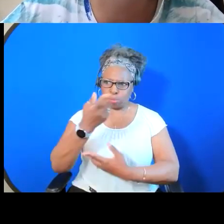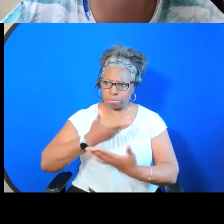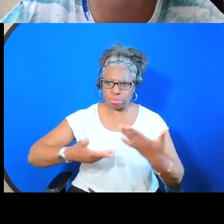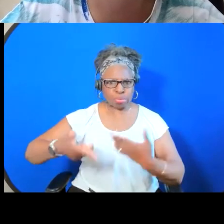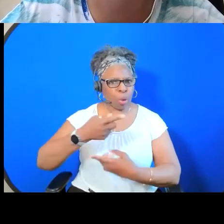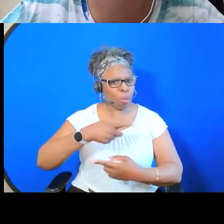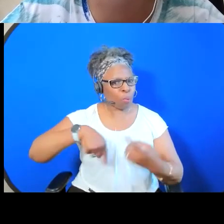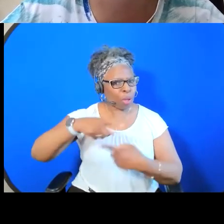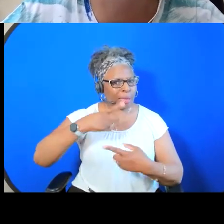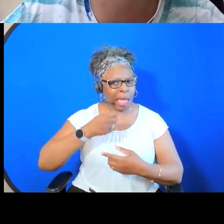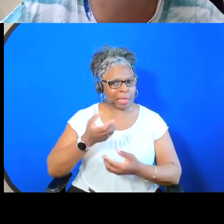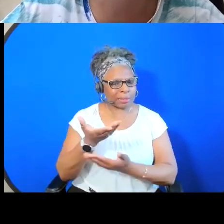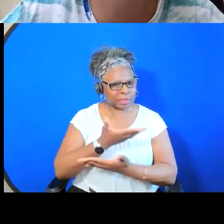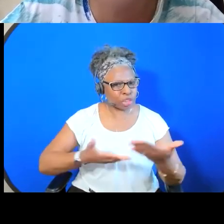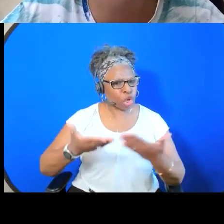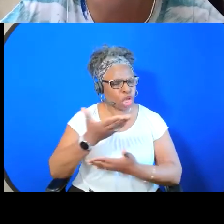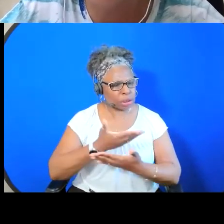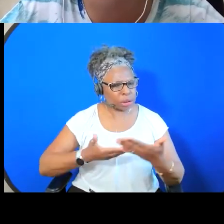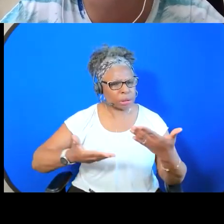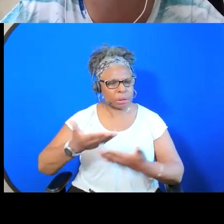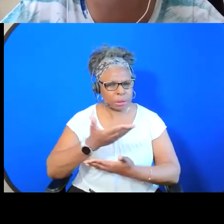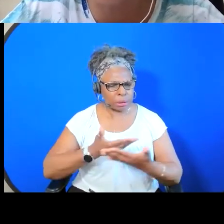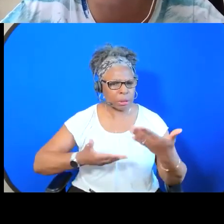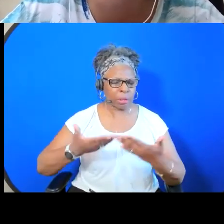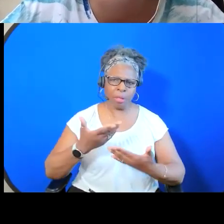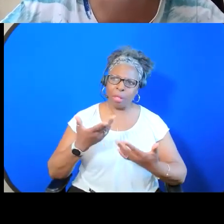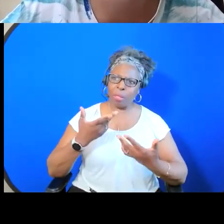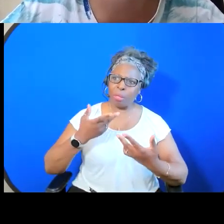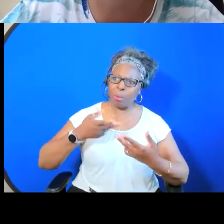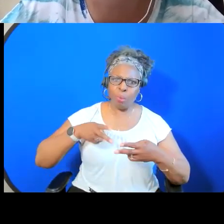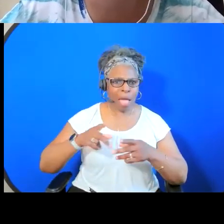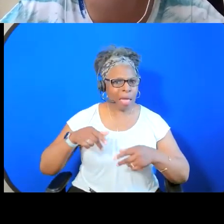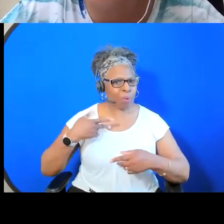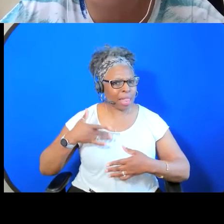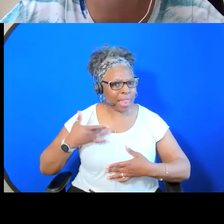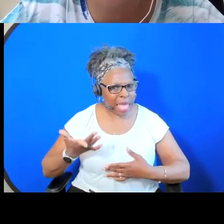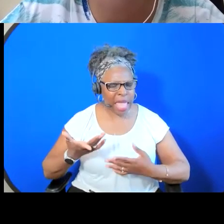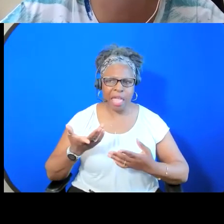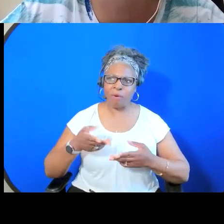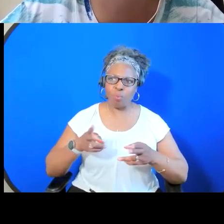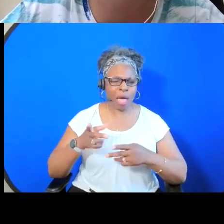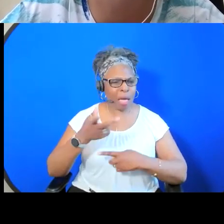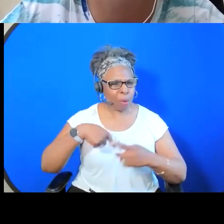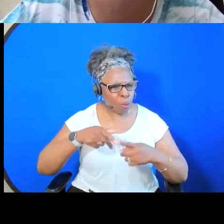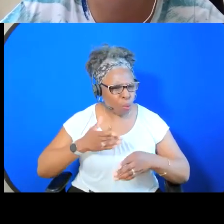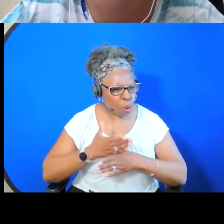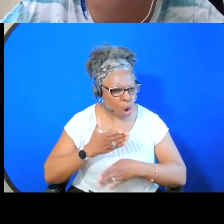present in the work we lead, the way we live the way we work, how we organise our life, how we build relationships with other people.